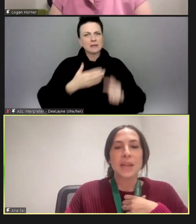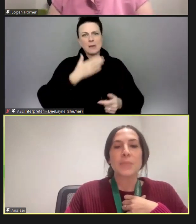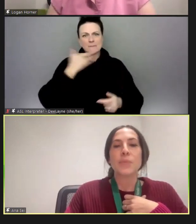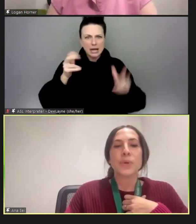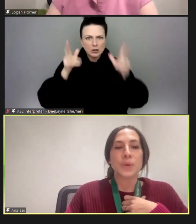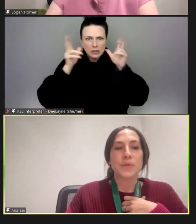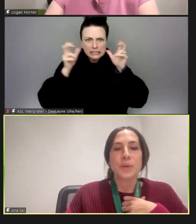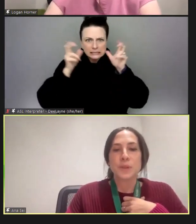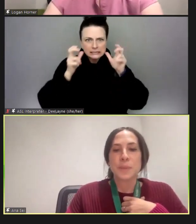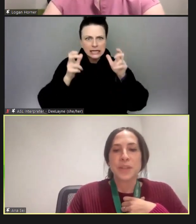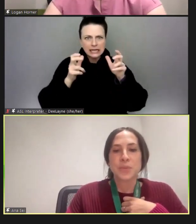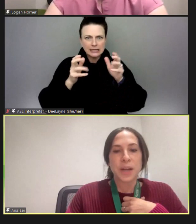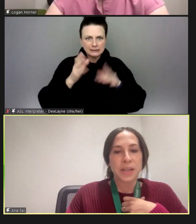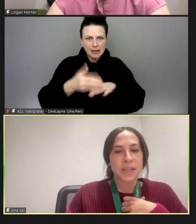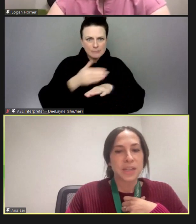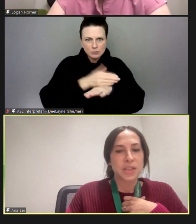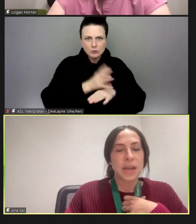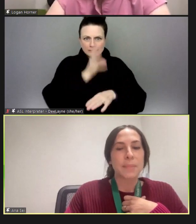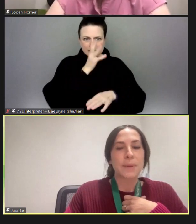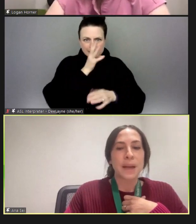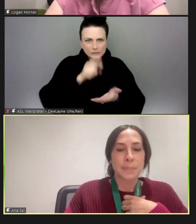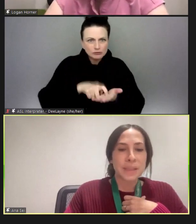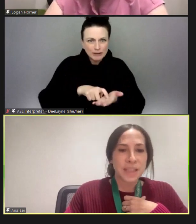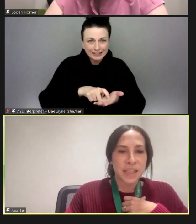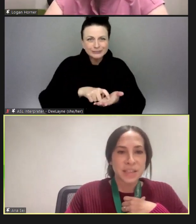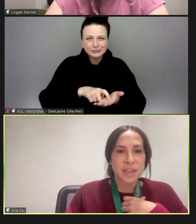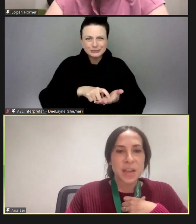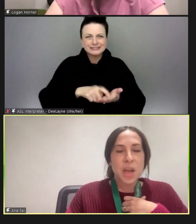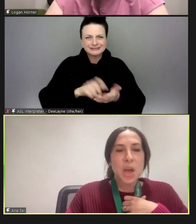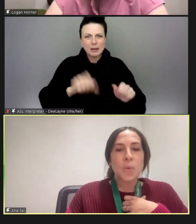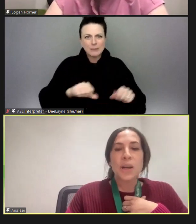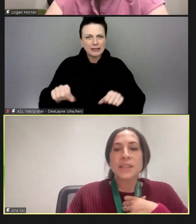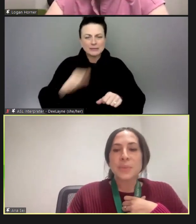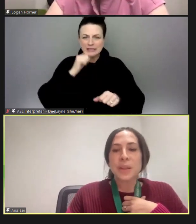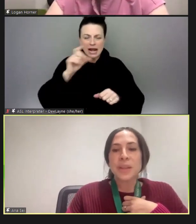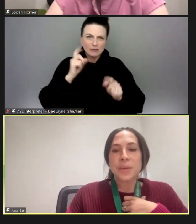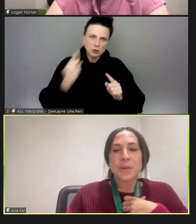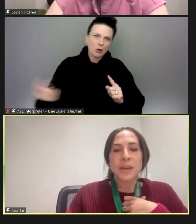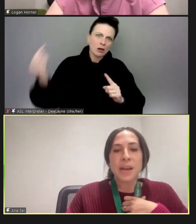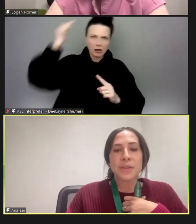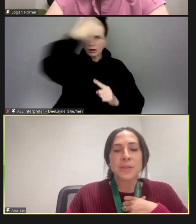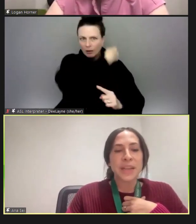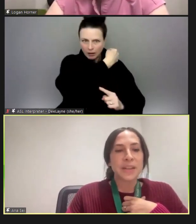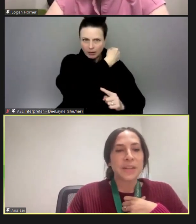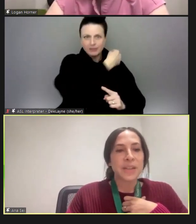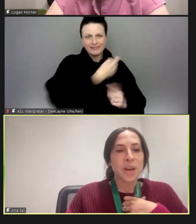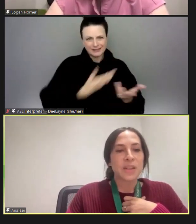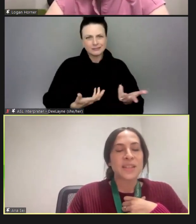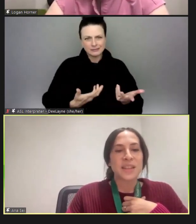improved speech recognition abilities